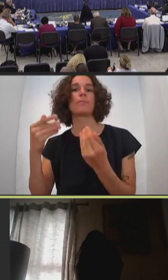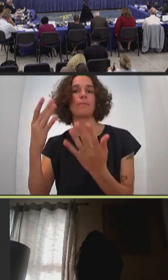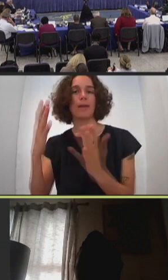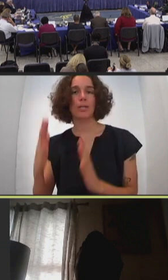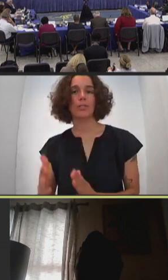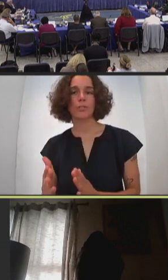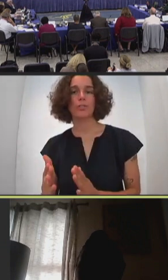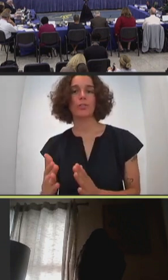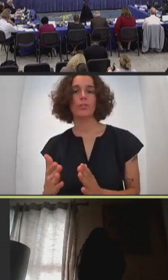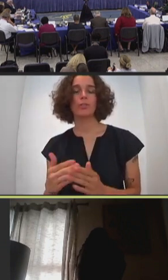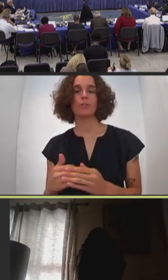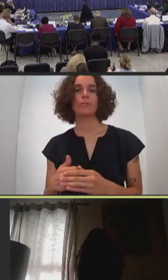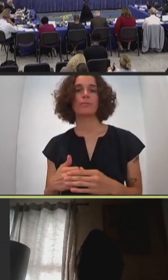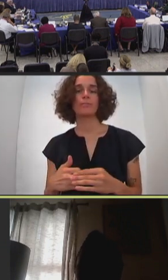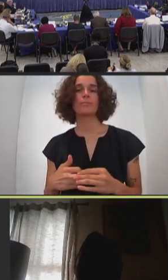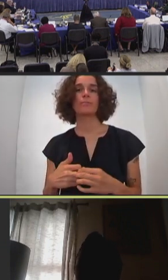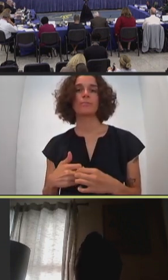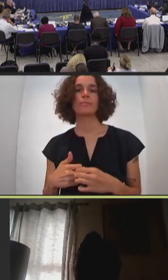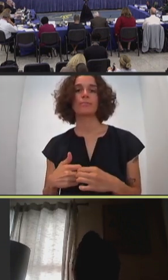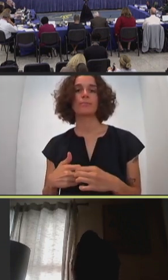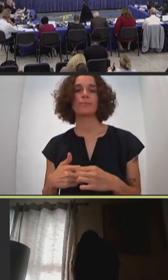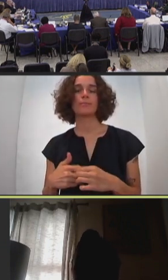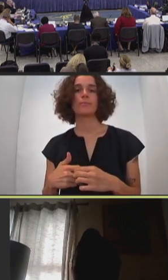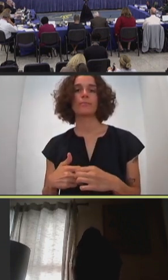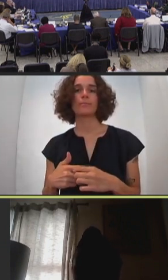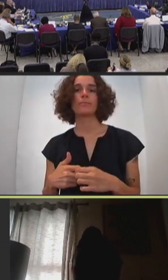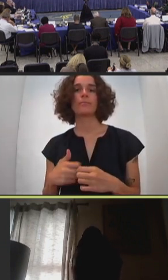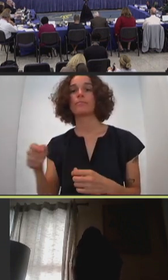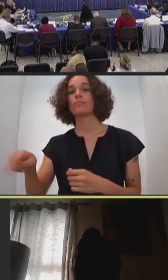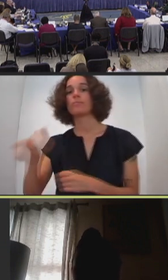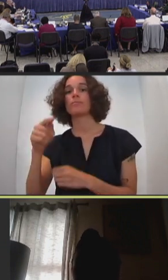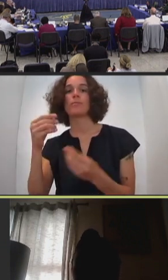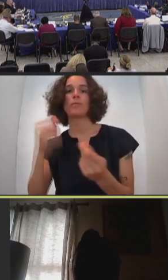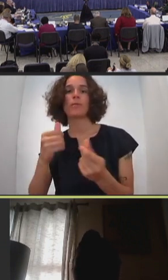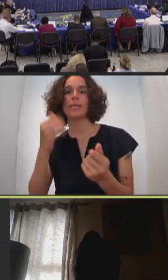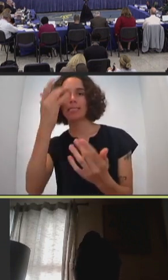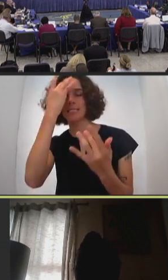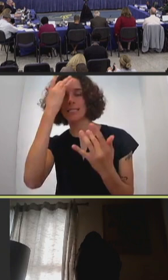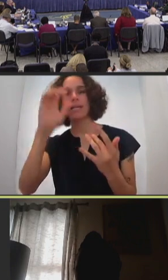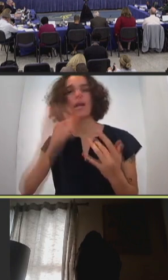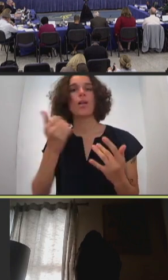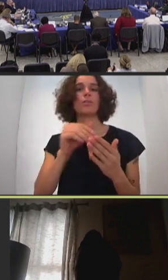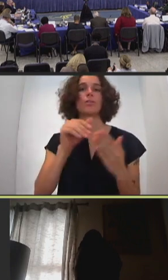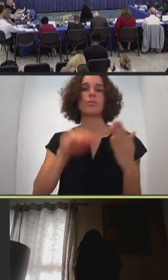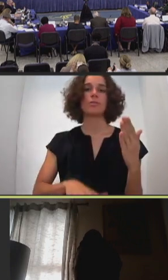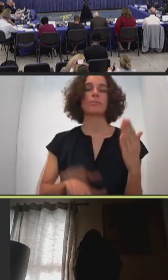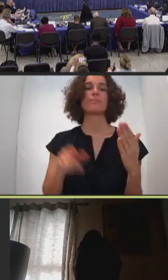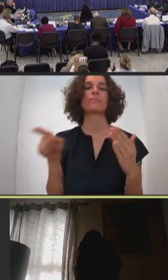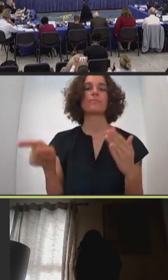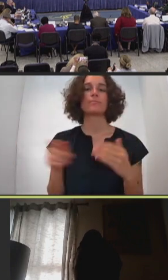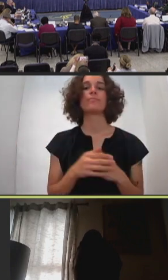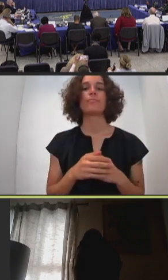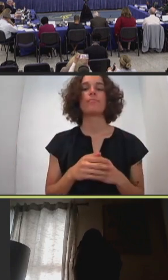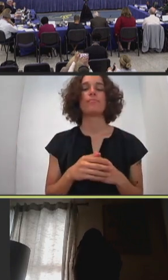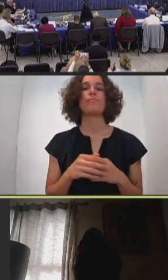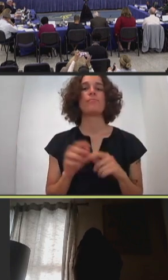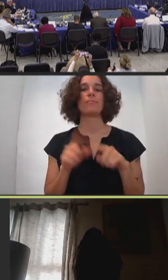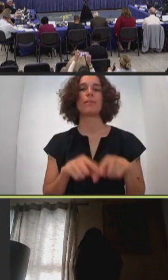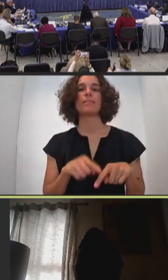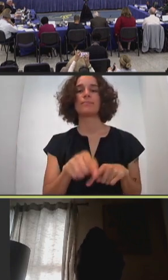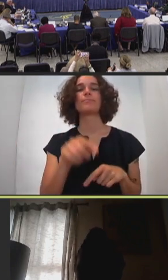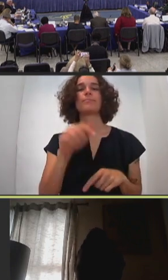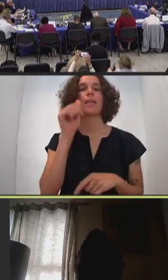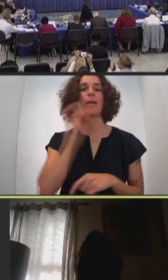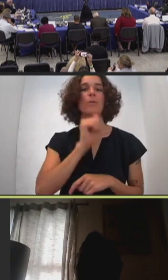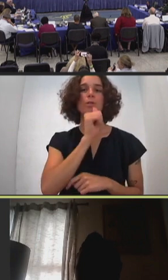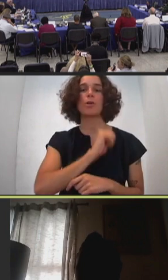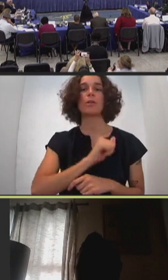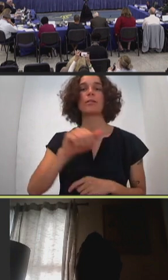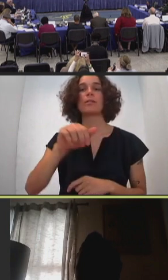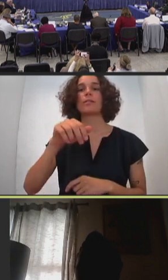who treat the sick, and others are students at the University of Arizona, the Pima Community College,